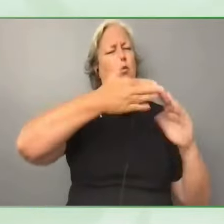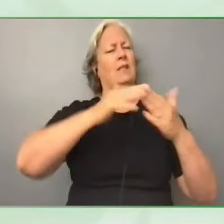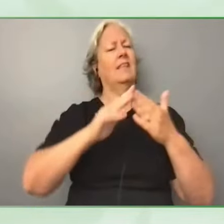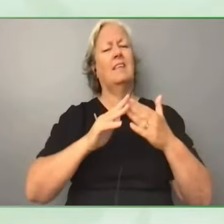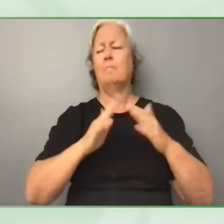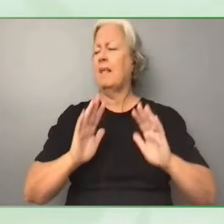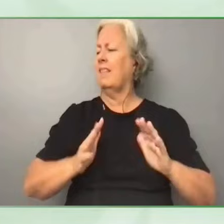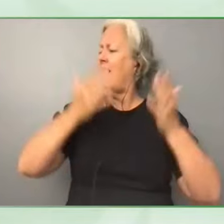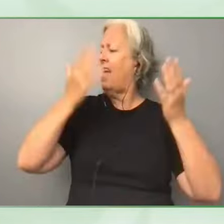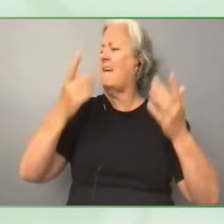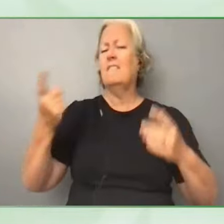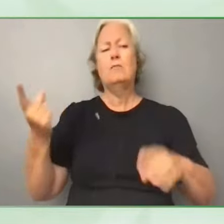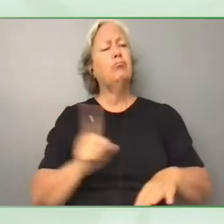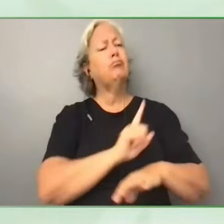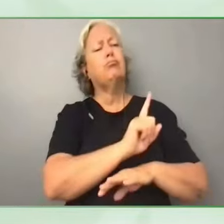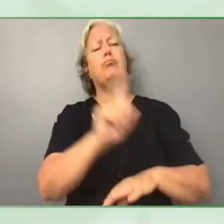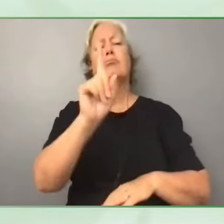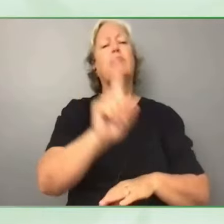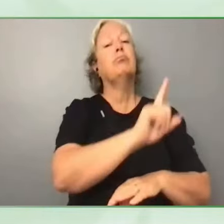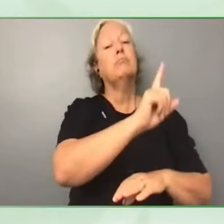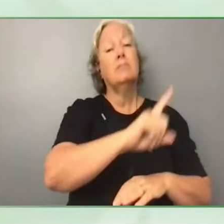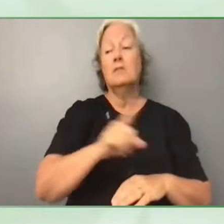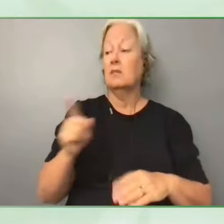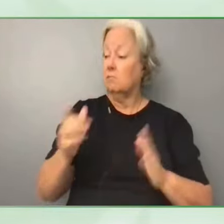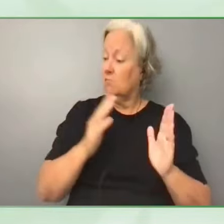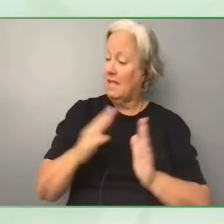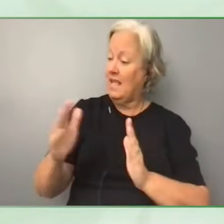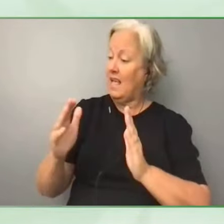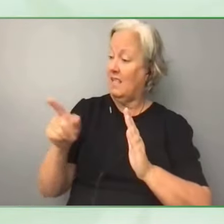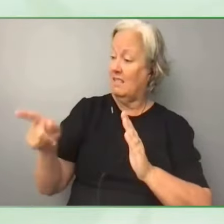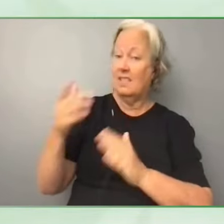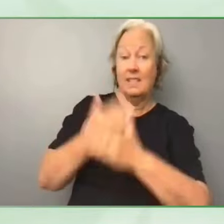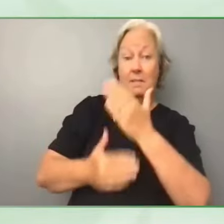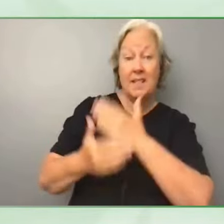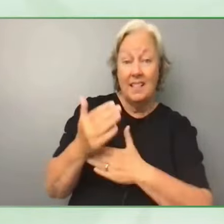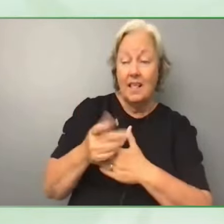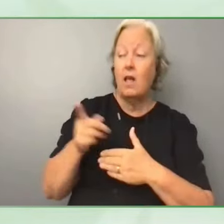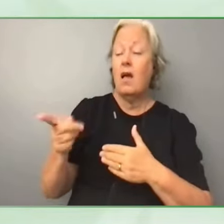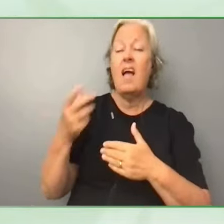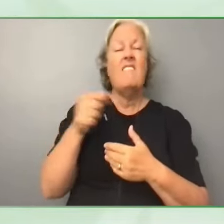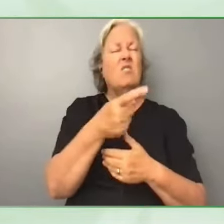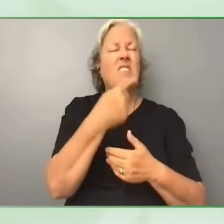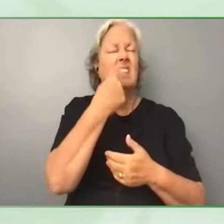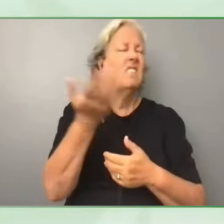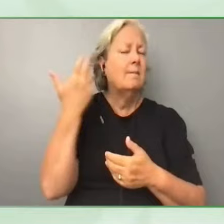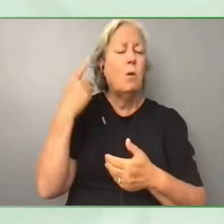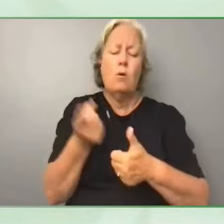the person with disability, but other factors you talked about and more.